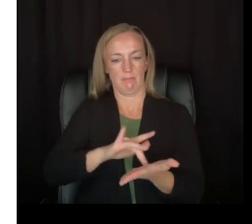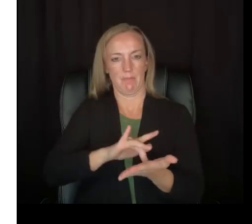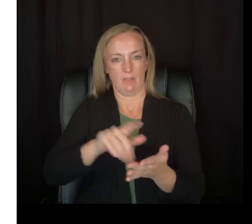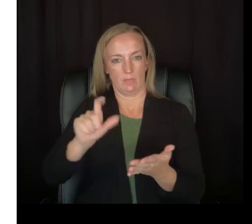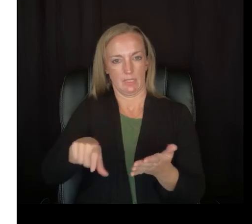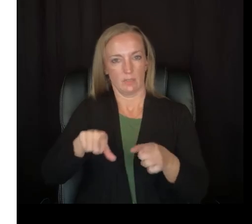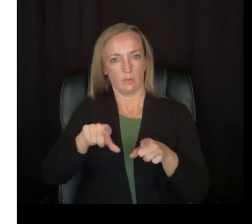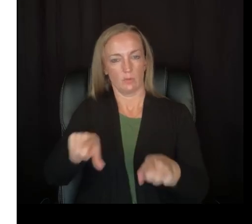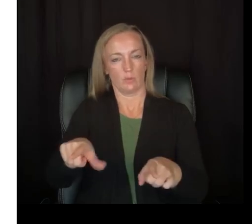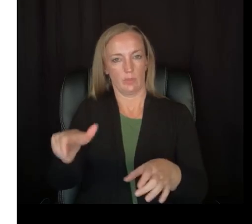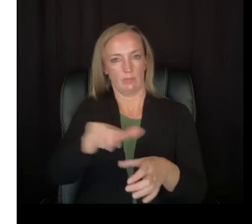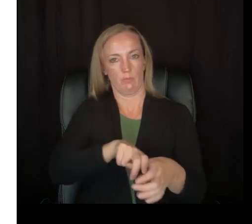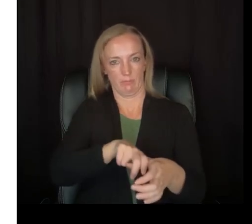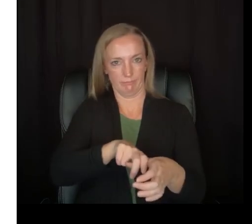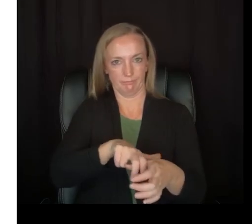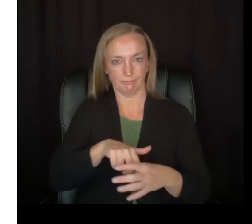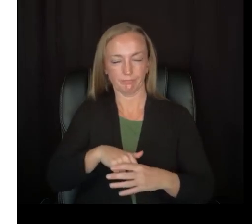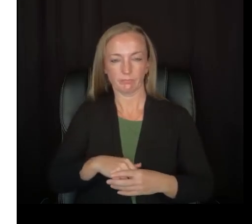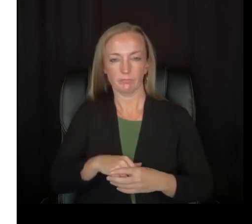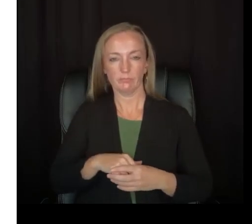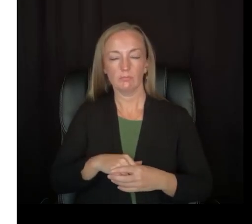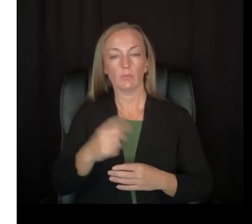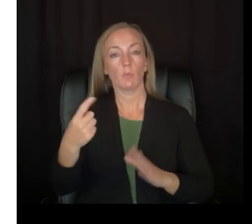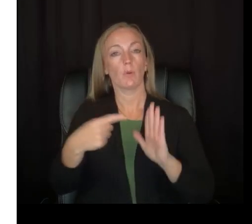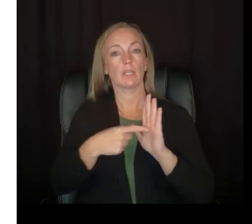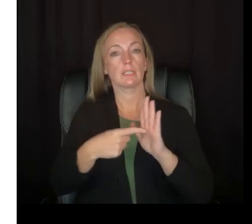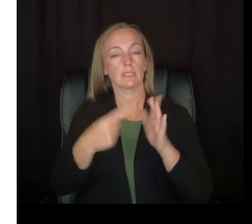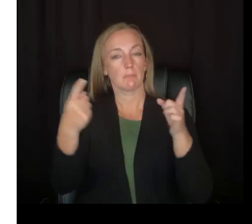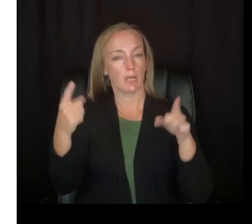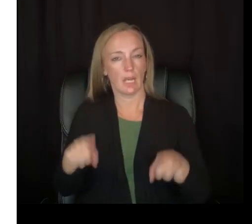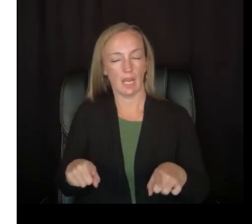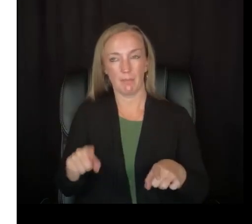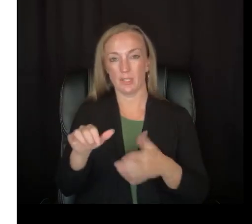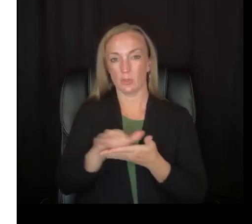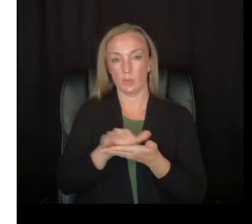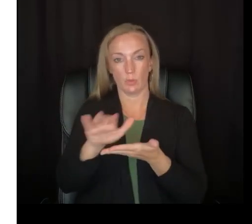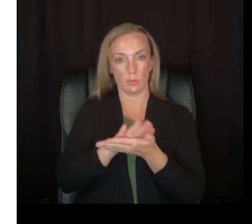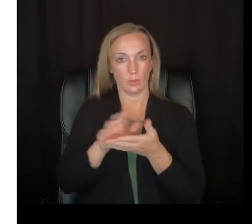An example of this is in a court case where the OCR found that a New York